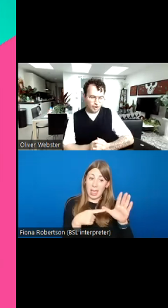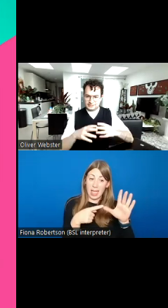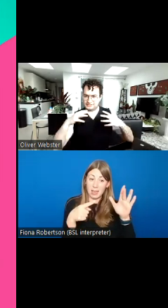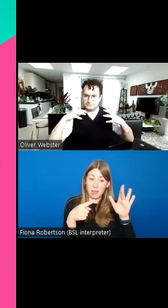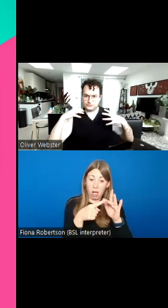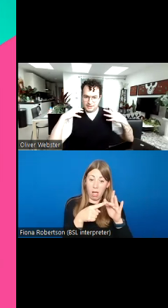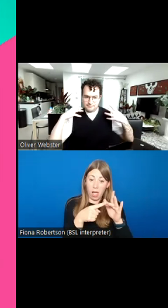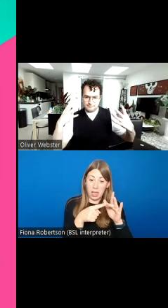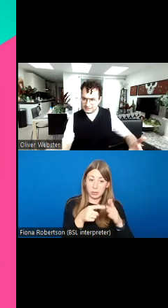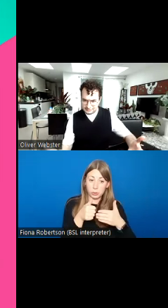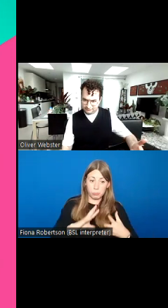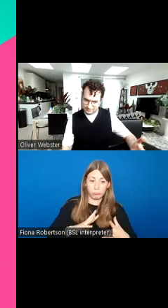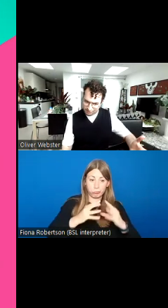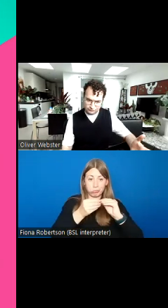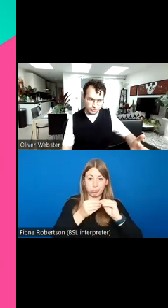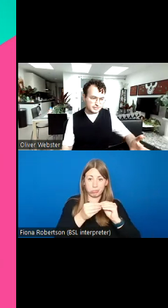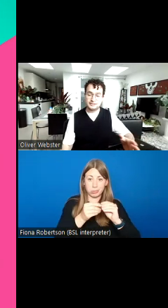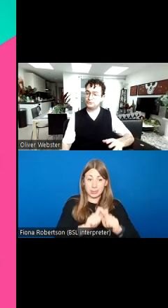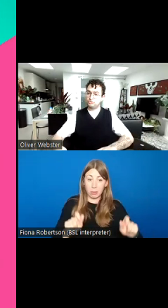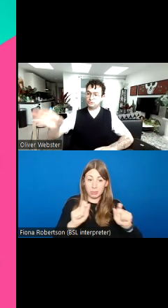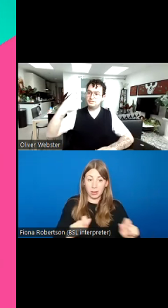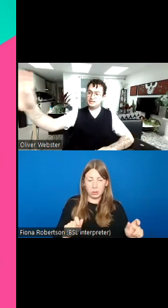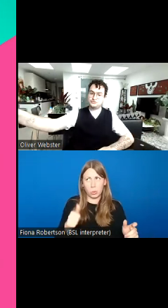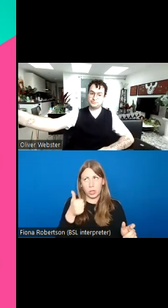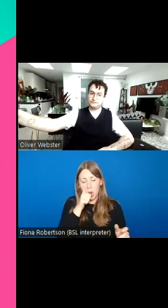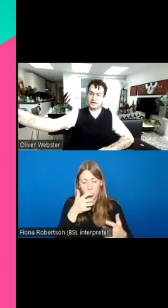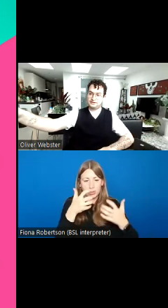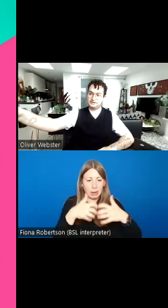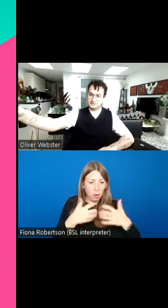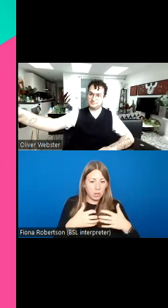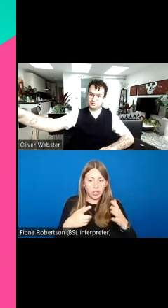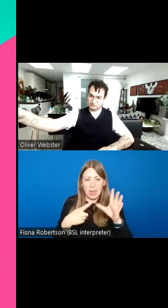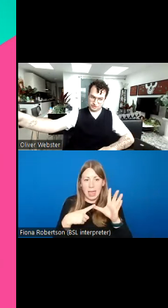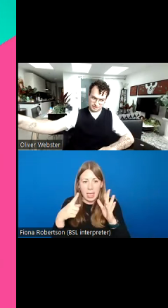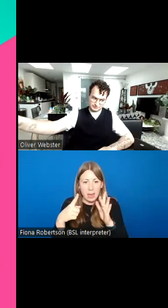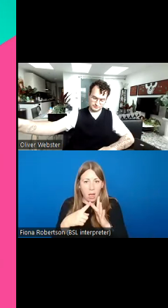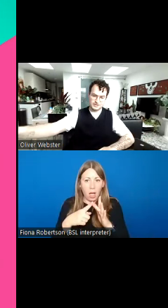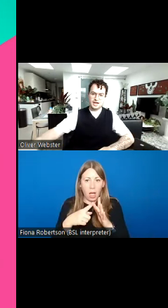Obviously, it's moved ahead massively in the past few years and I'm sure it will continue to move ahead than the past few years.